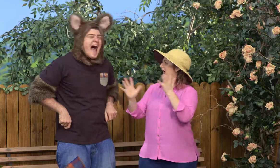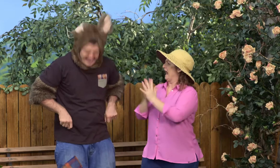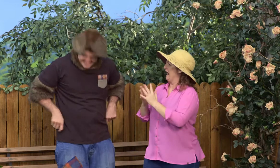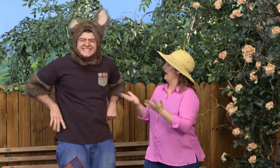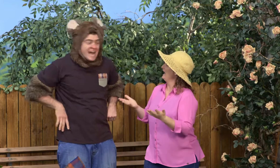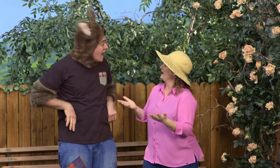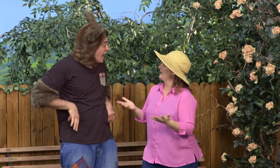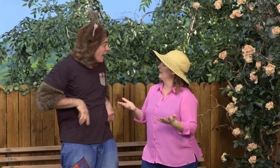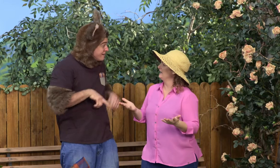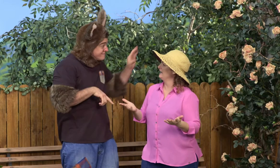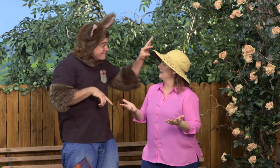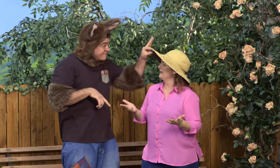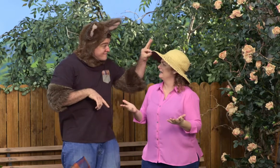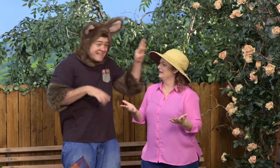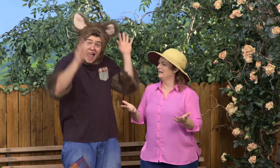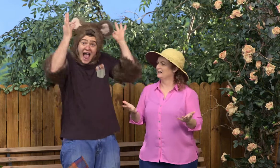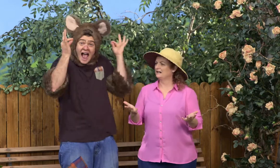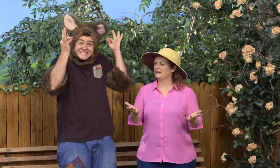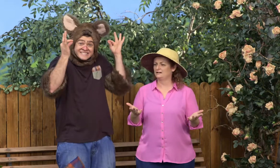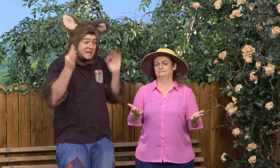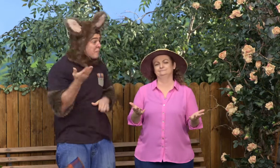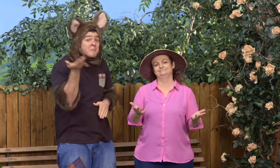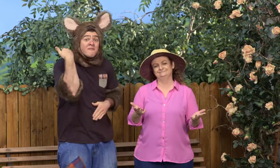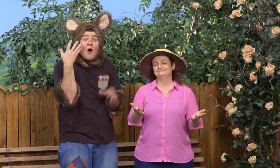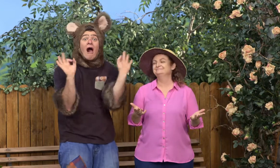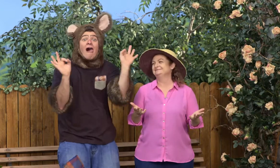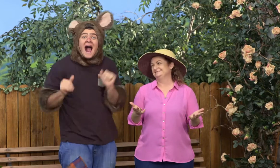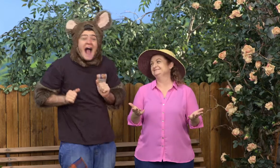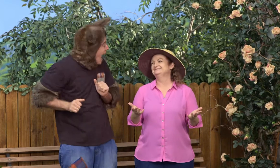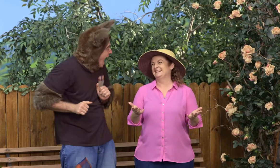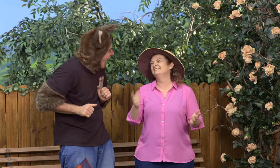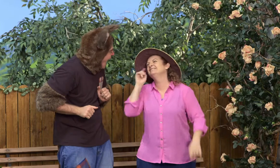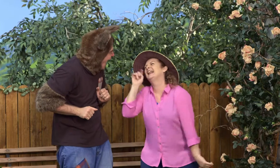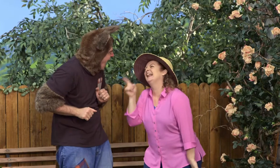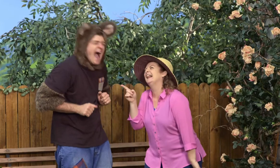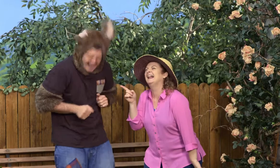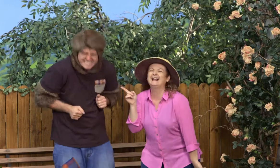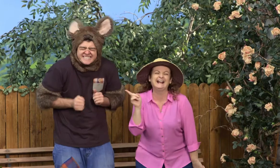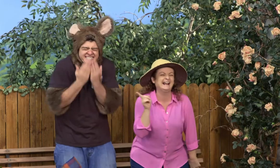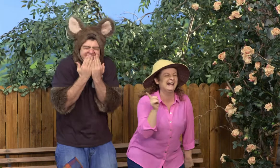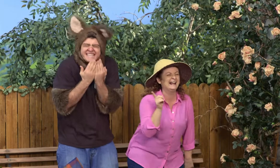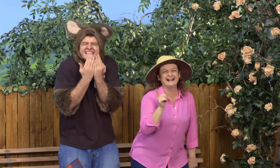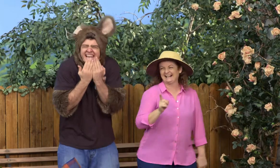Yeah. How have I changed? You're wearing your hat. You weren't wearing it earlier. Oh, you are funny, Possum!